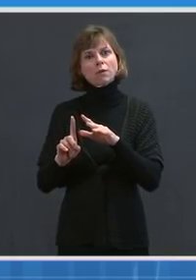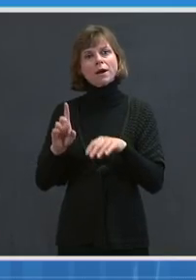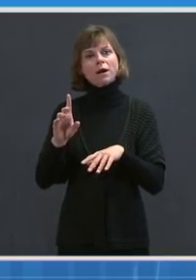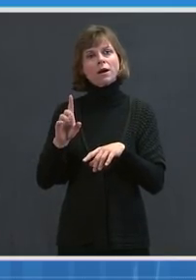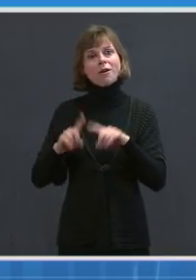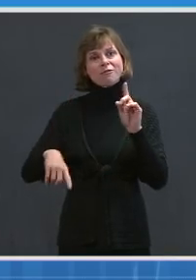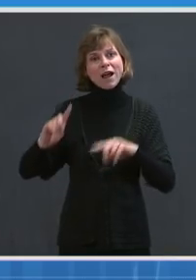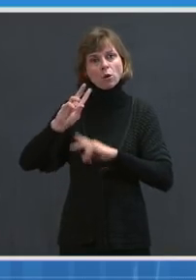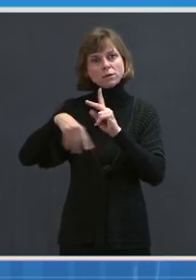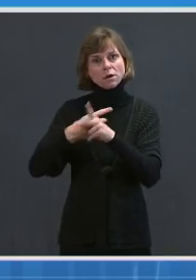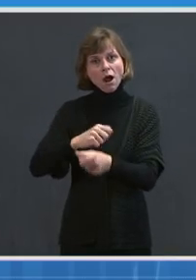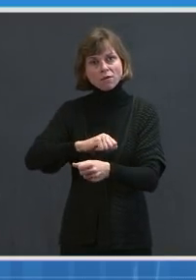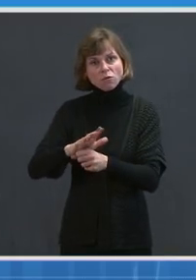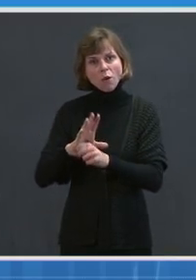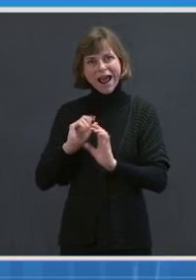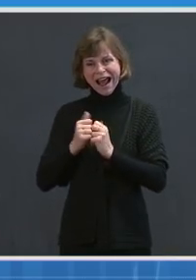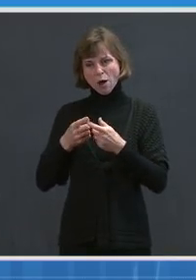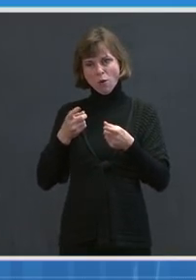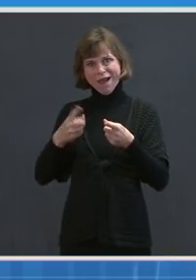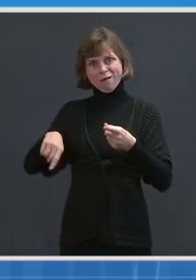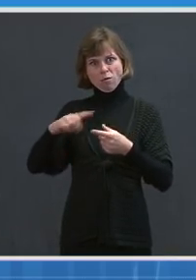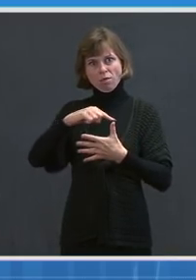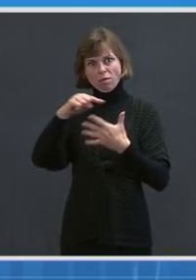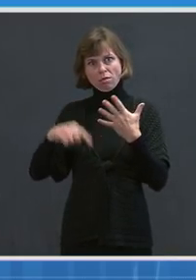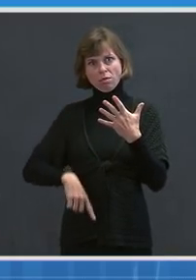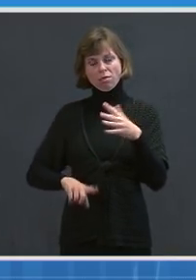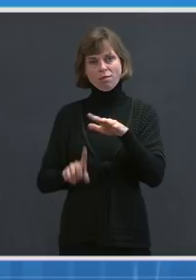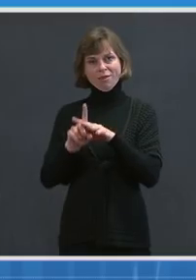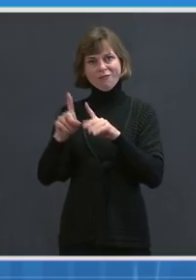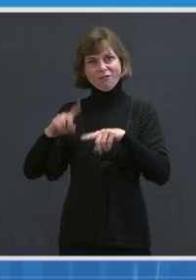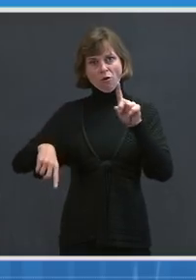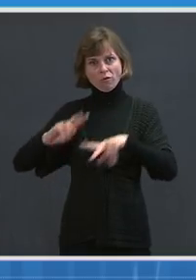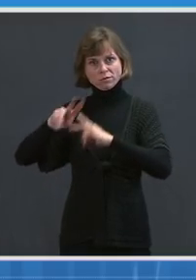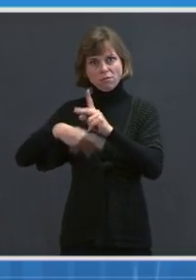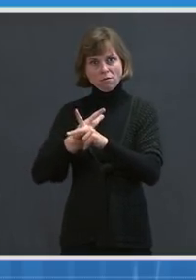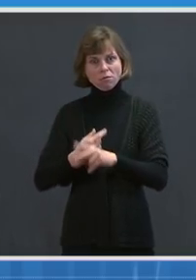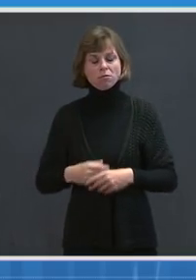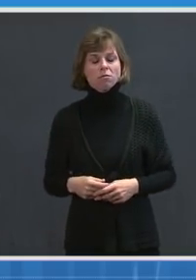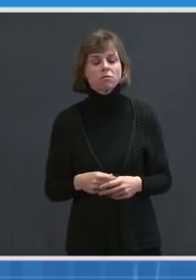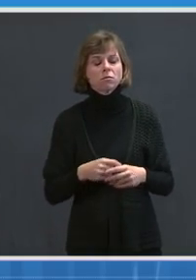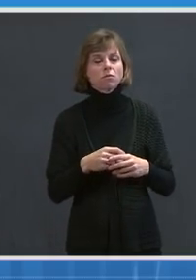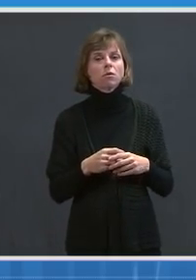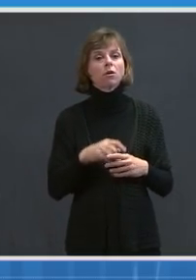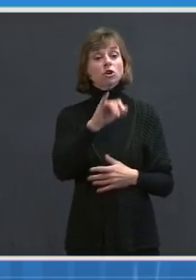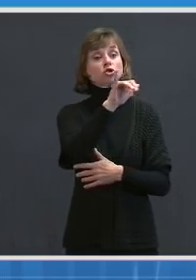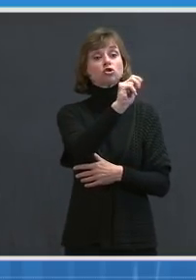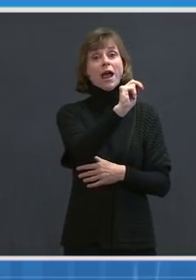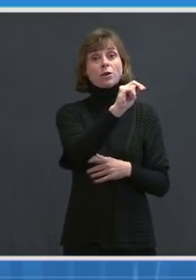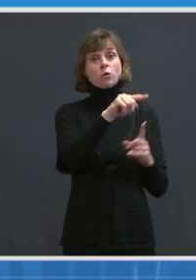If you look at the far-left part of the slide, on the area between January and June, you remember --